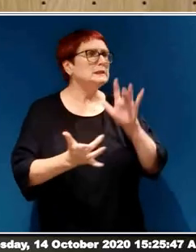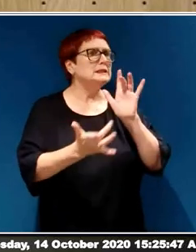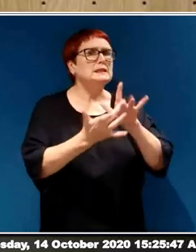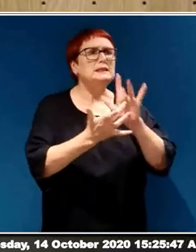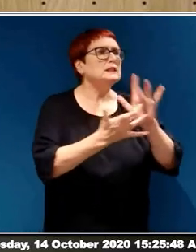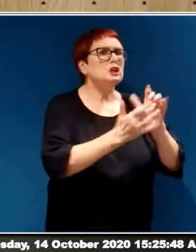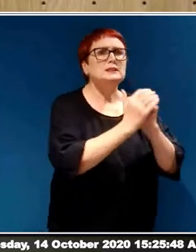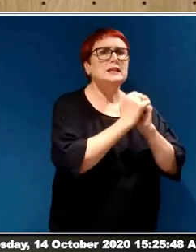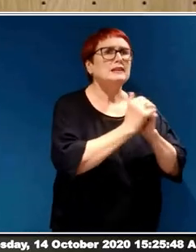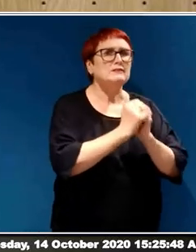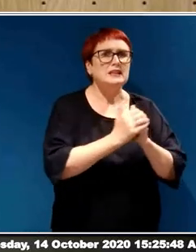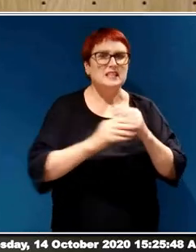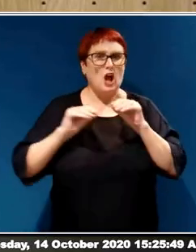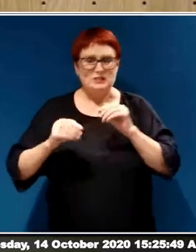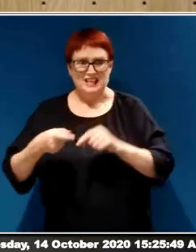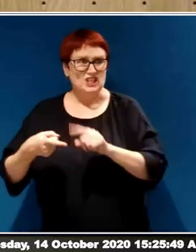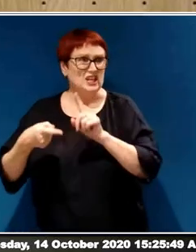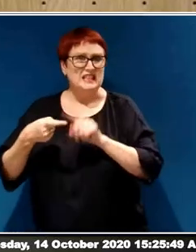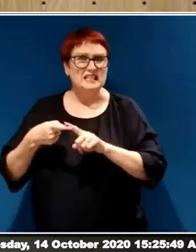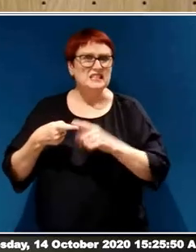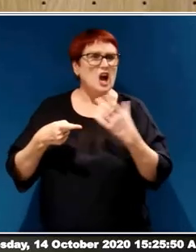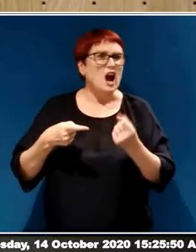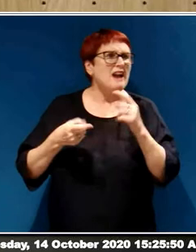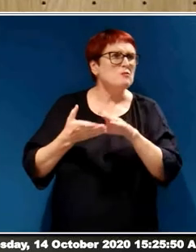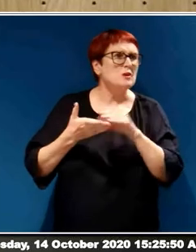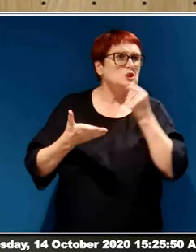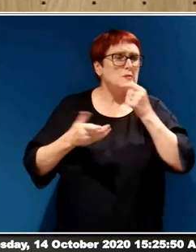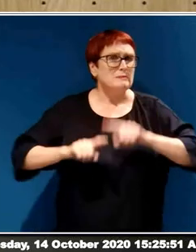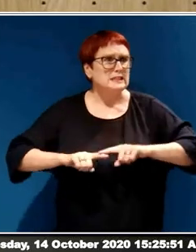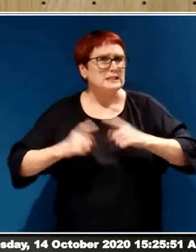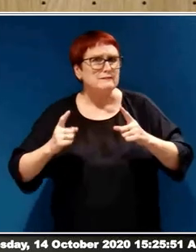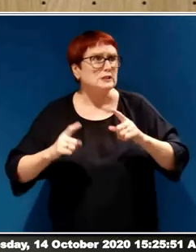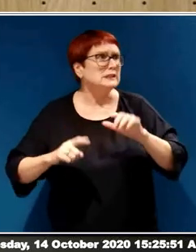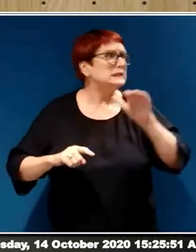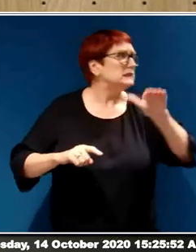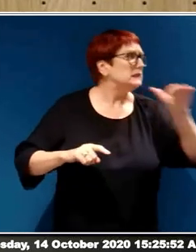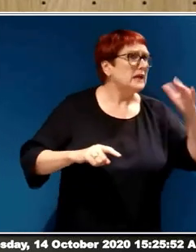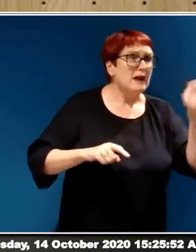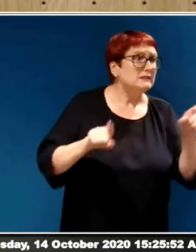my class, has anyone taught a unit like this before, has adapted resources